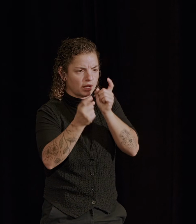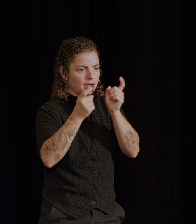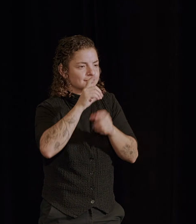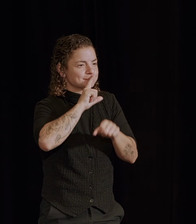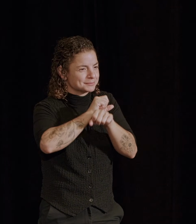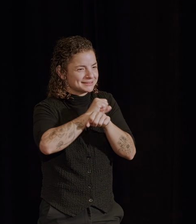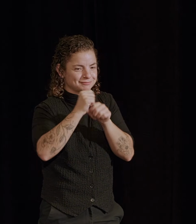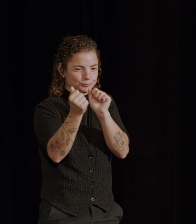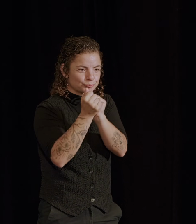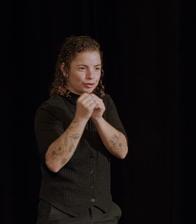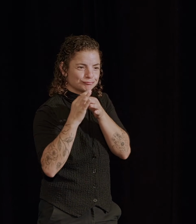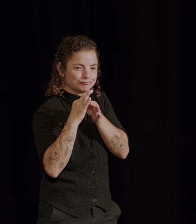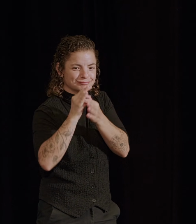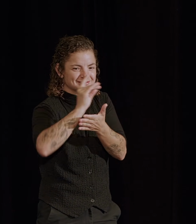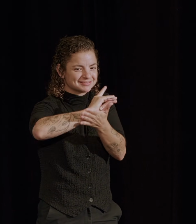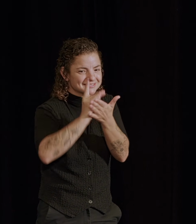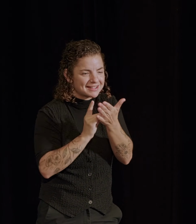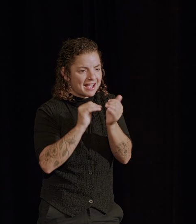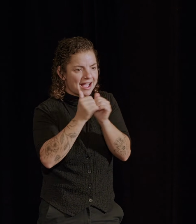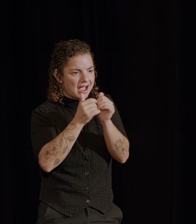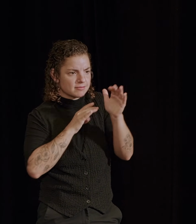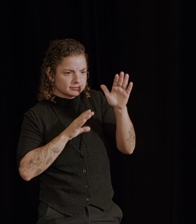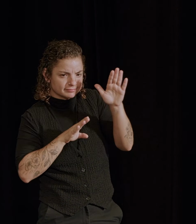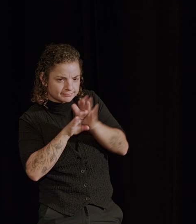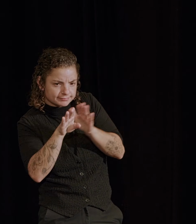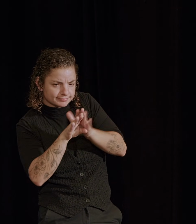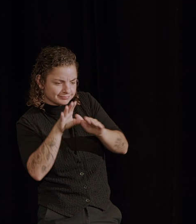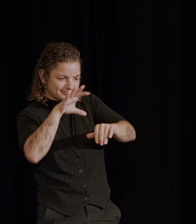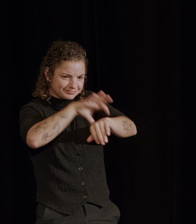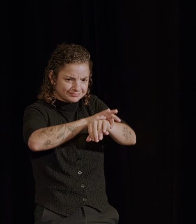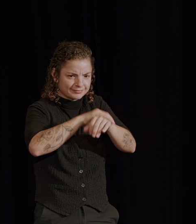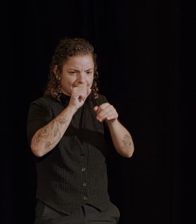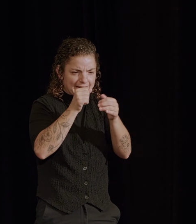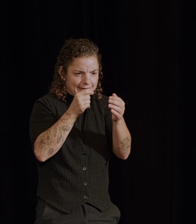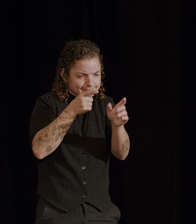controls that could interface with smart home technologies.